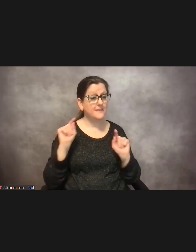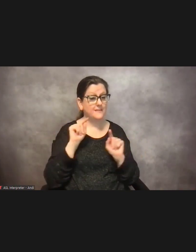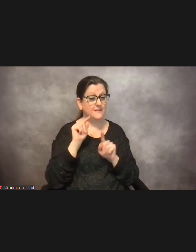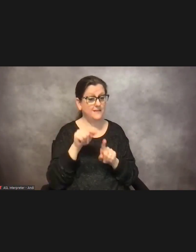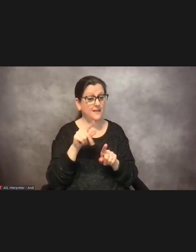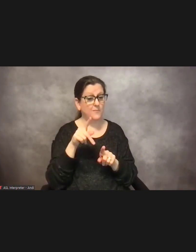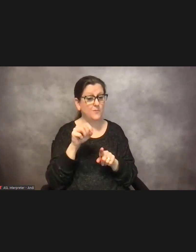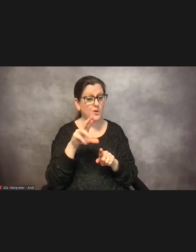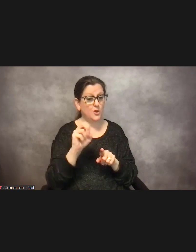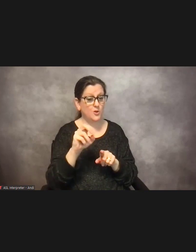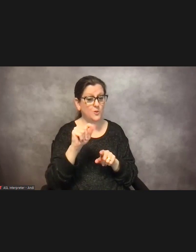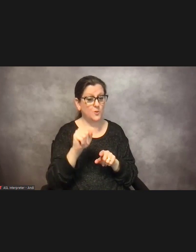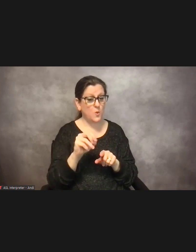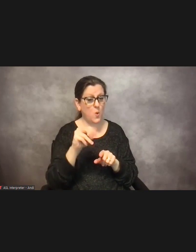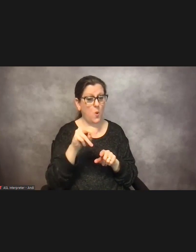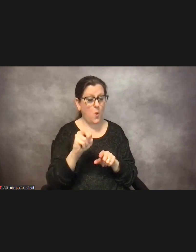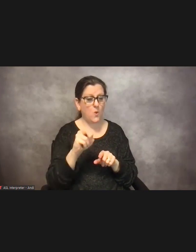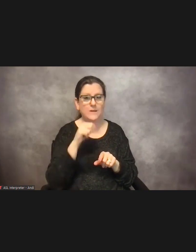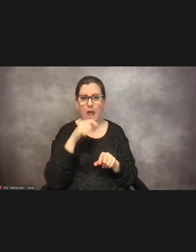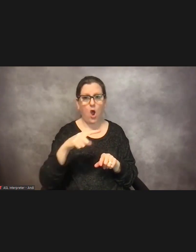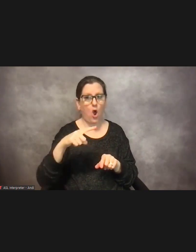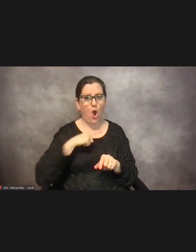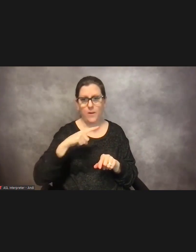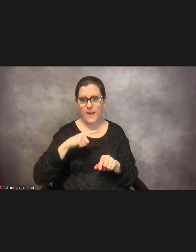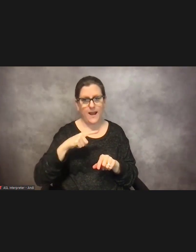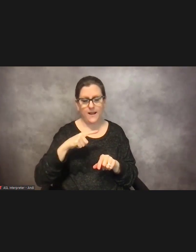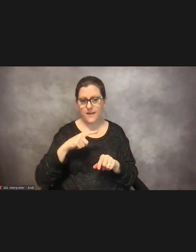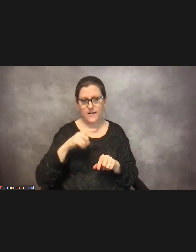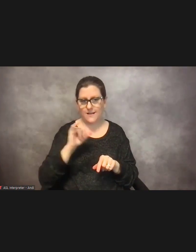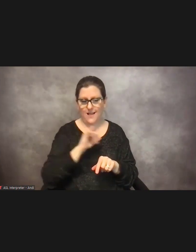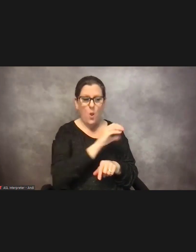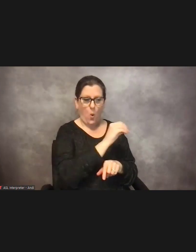screening itself is not, um, automated as OAE is.